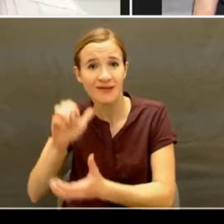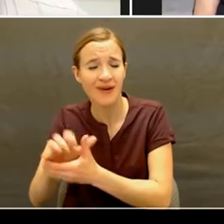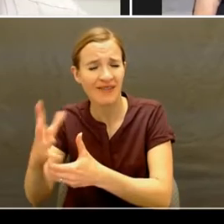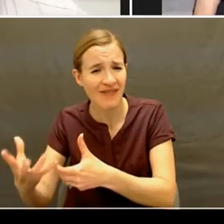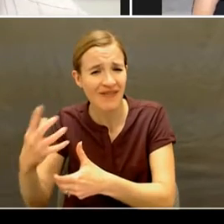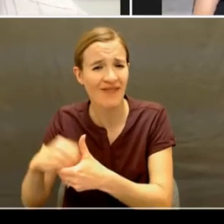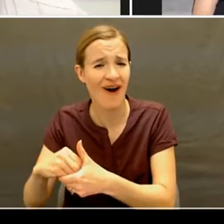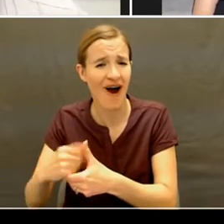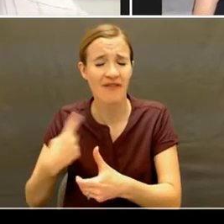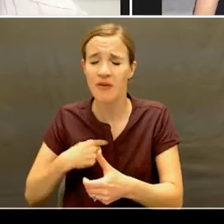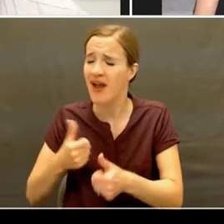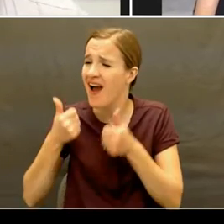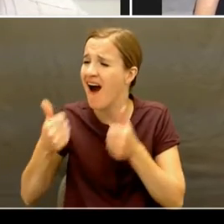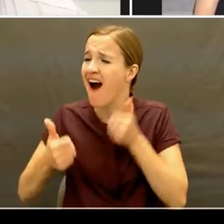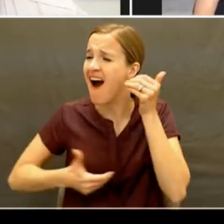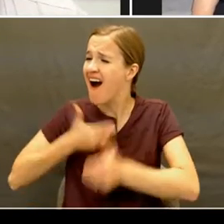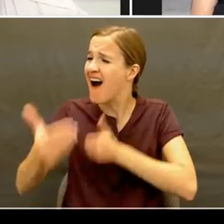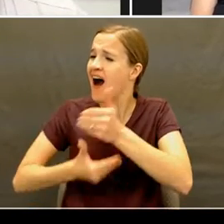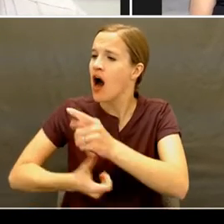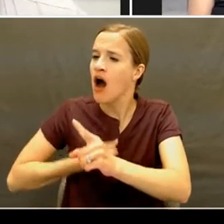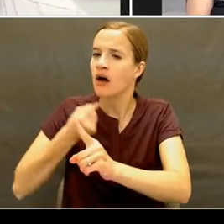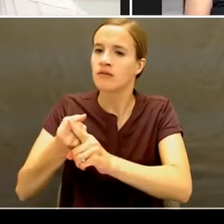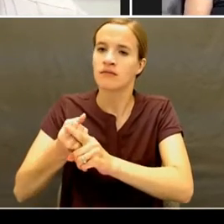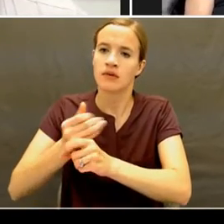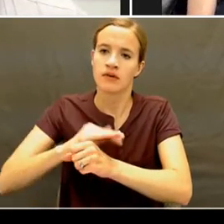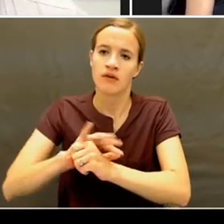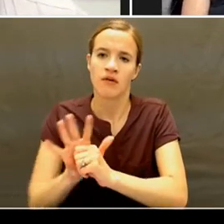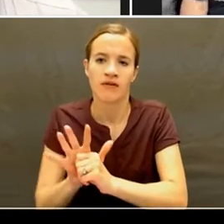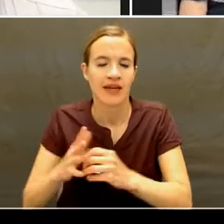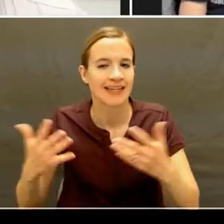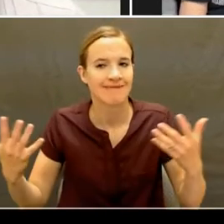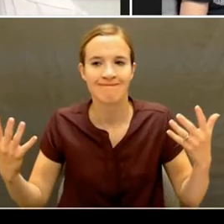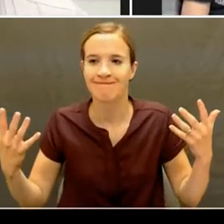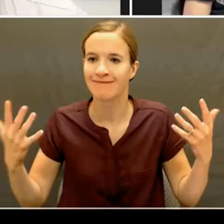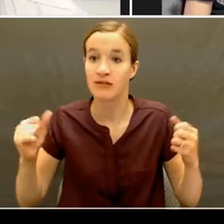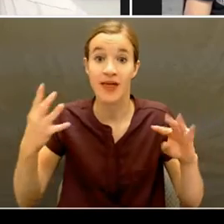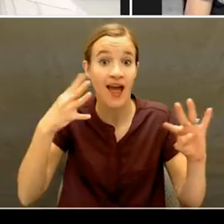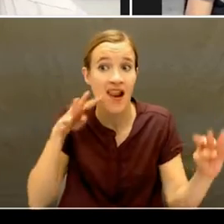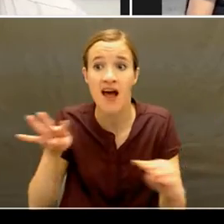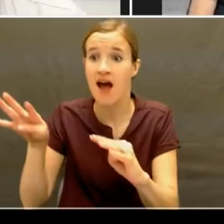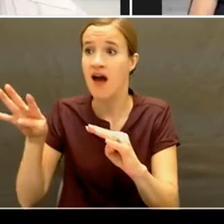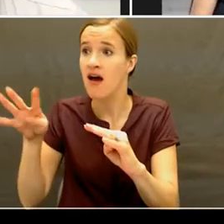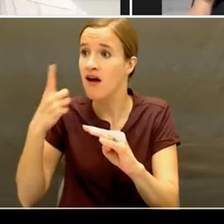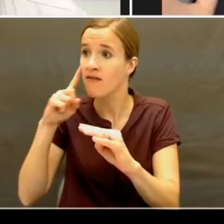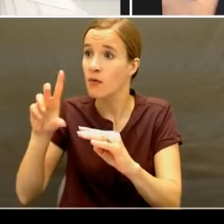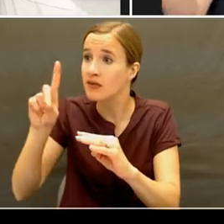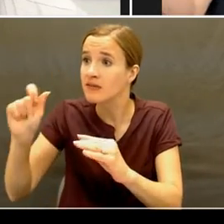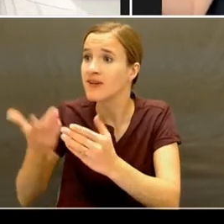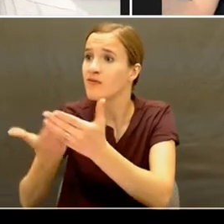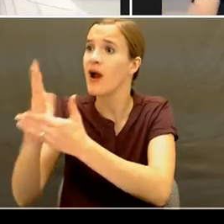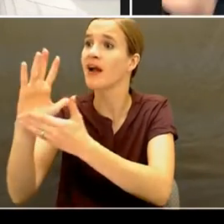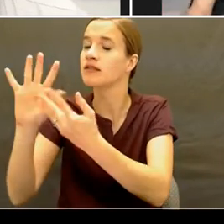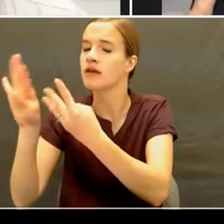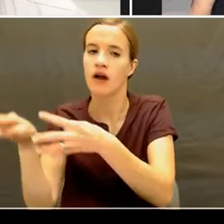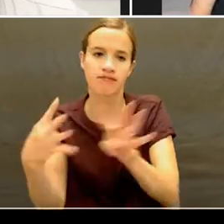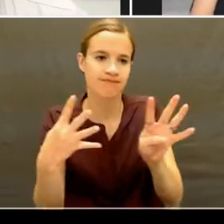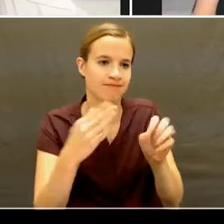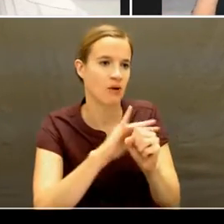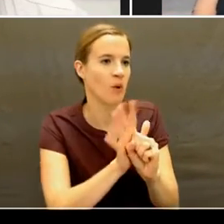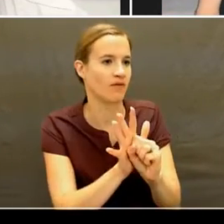our reps and, and, in DC weren't even listening to us. They had more problems we were we were not a